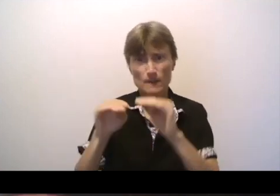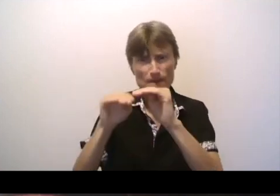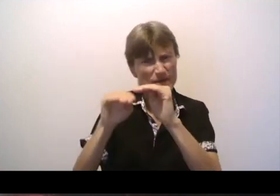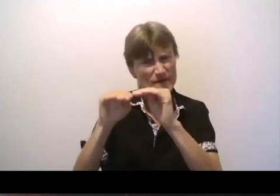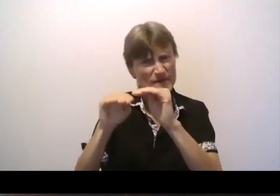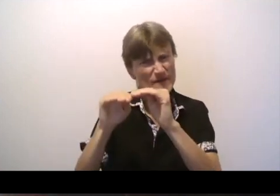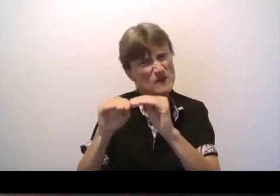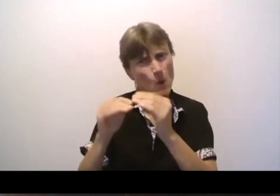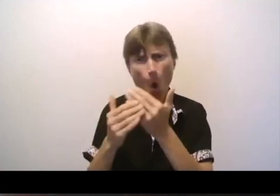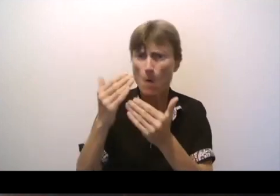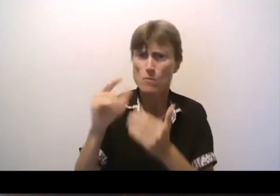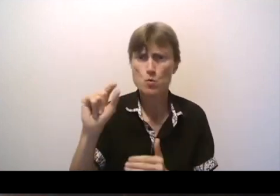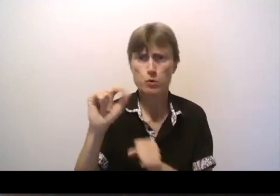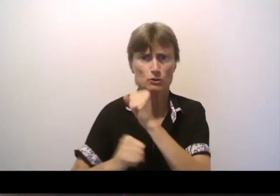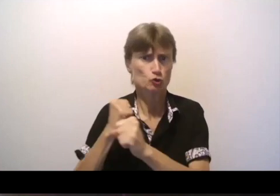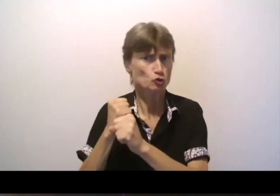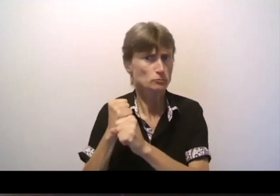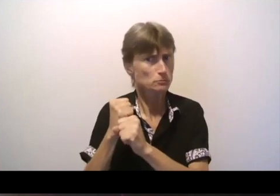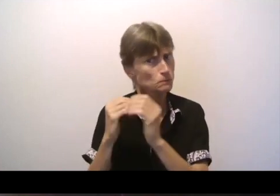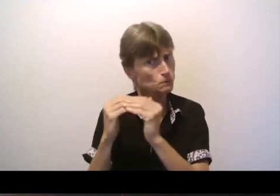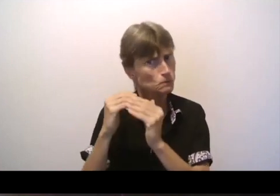and a lot of that work has revolved around